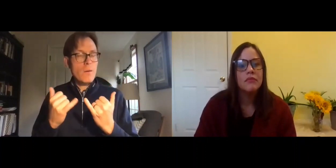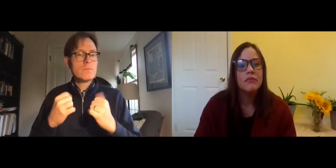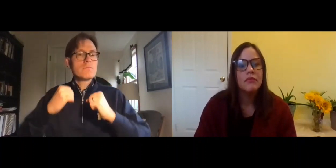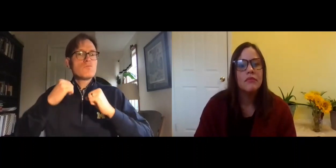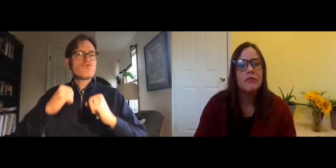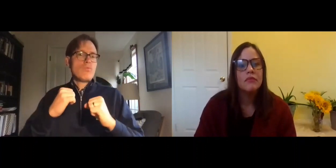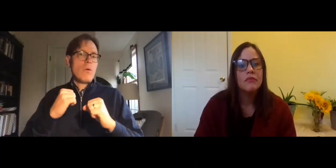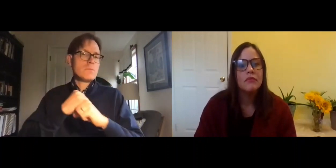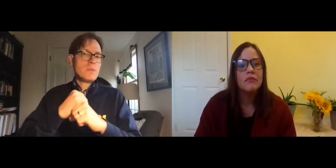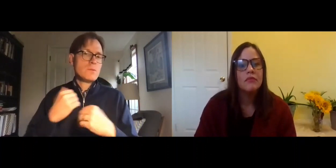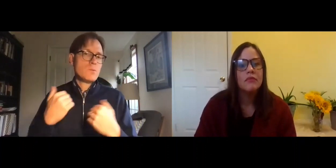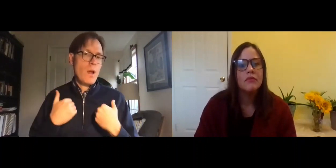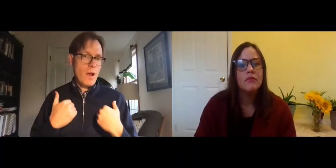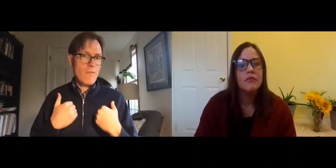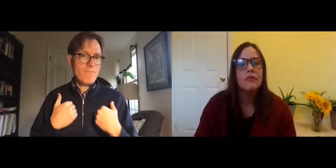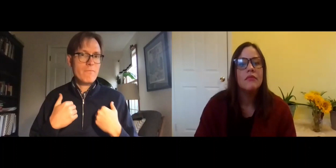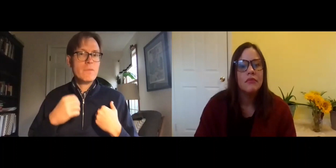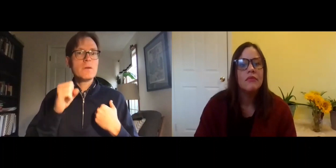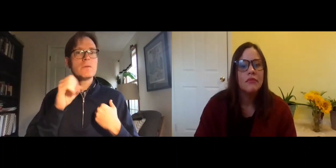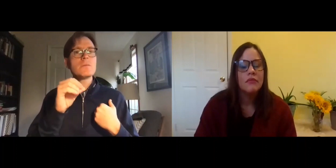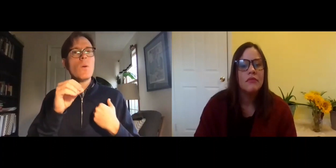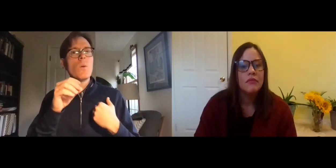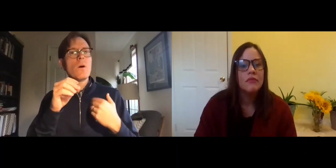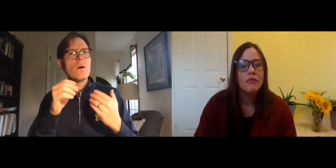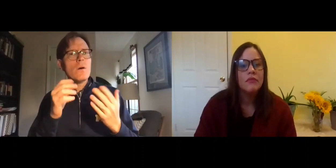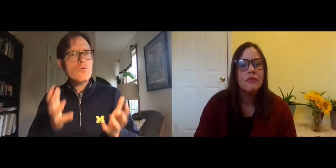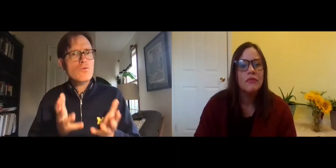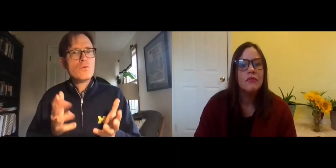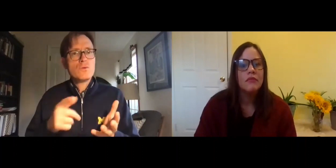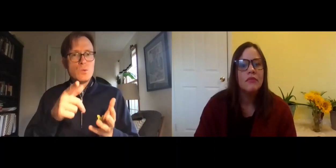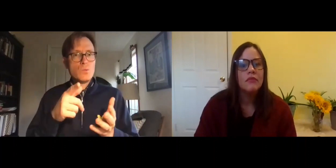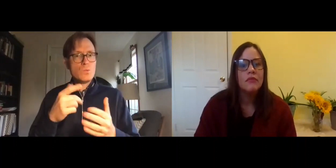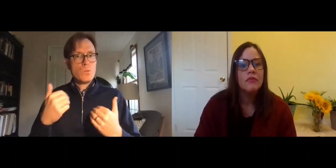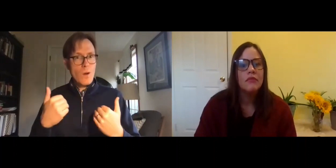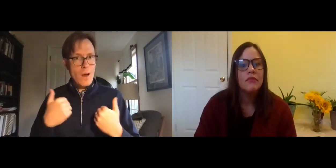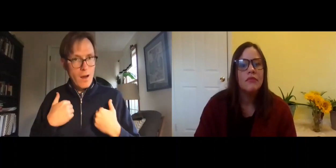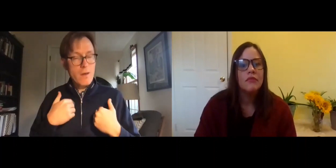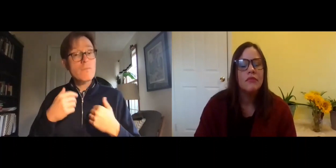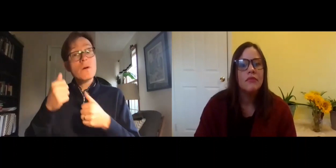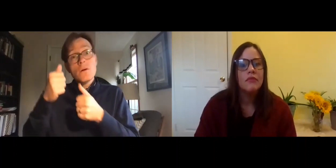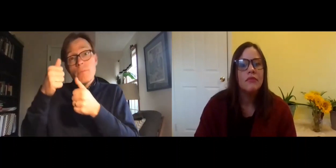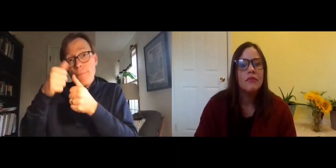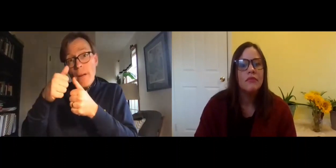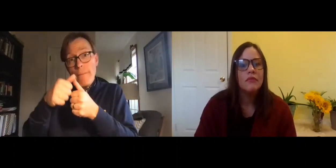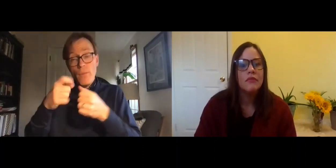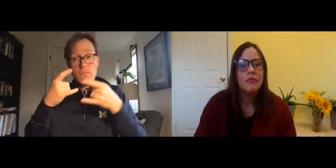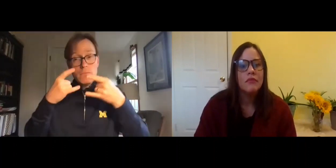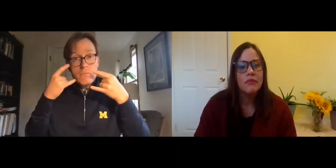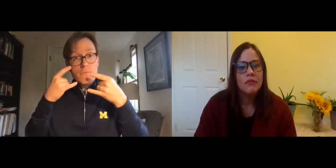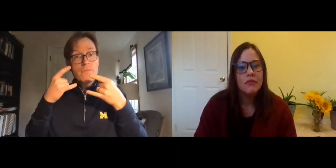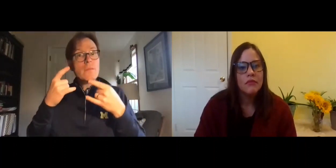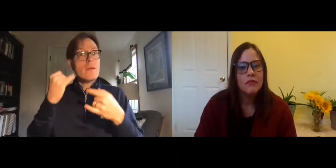But in the meantime, masks are the strongest protection we have against the spread of this virus.